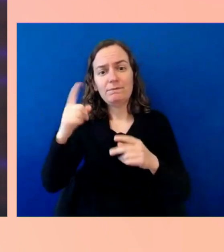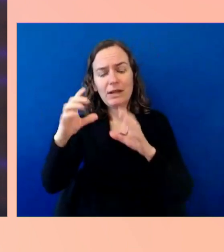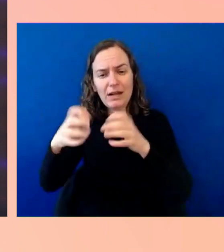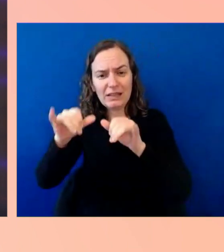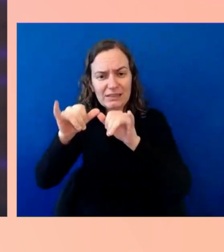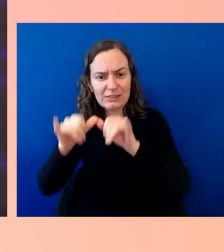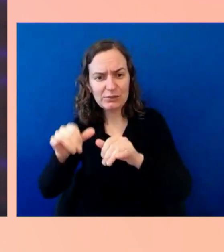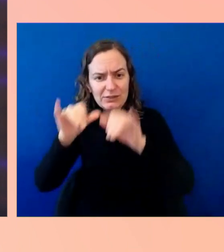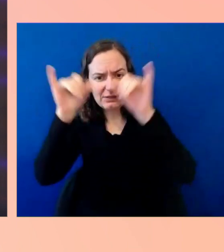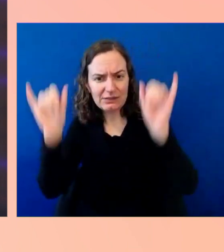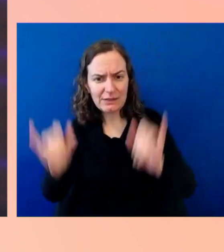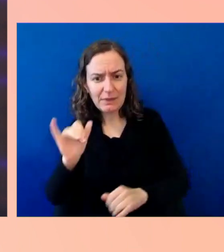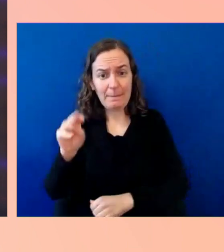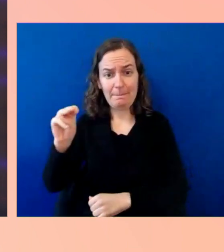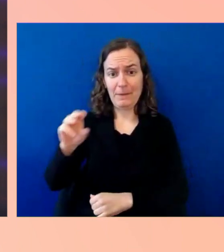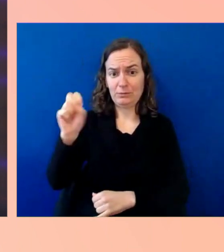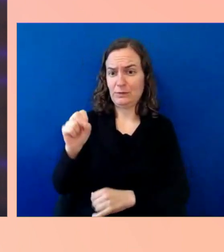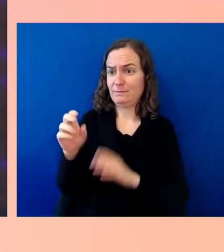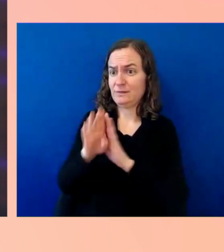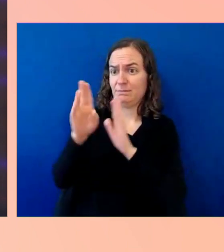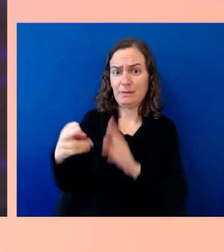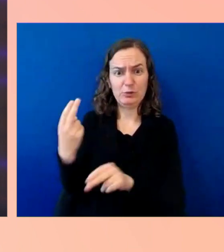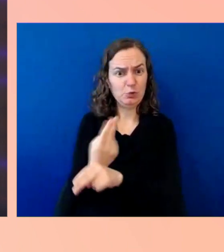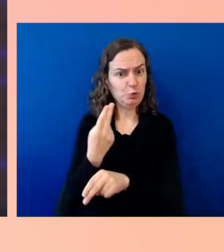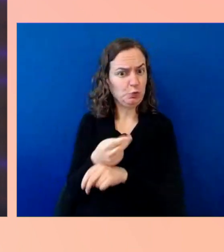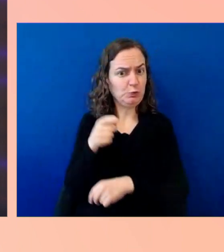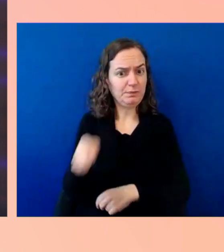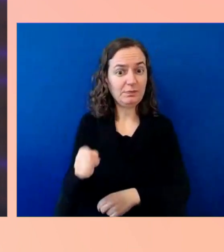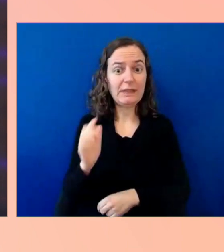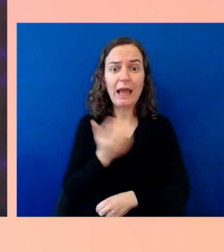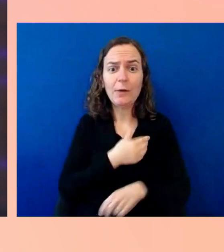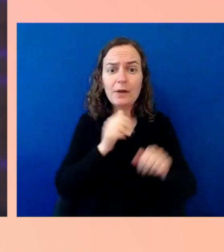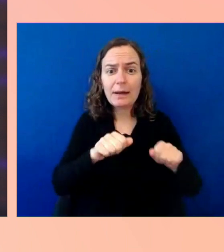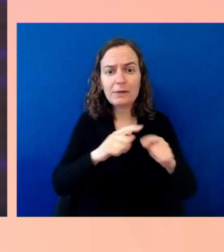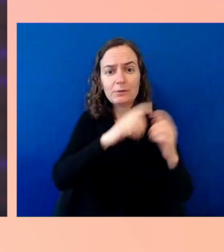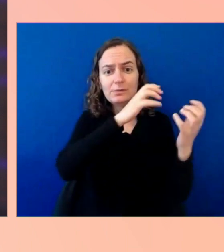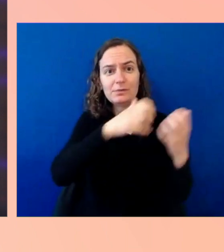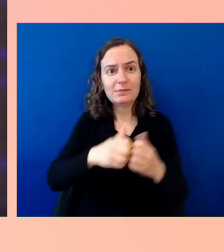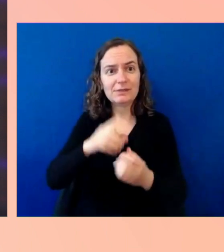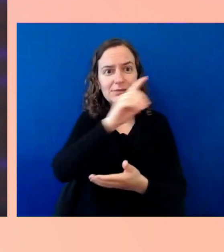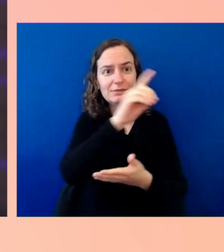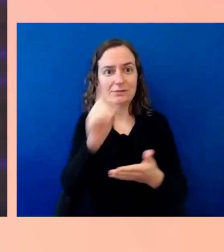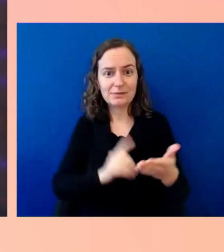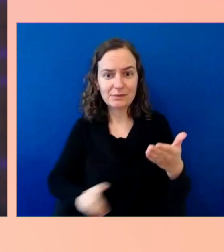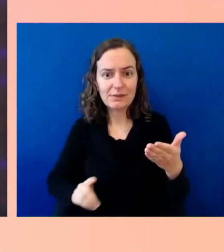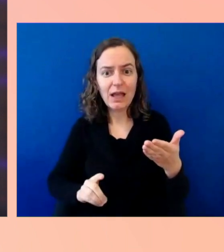Our ability to adapt and design for our customers' changing needs has kept us relevant.